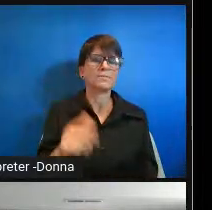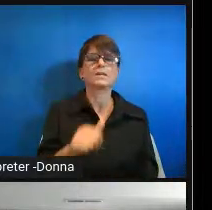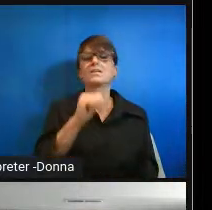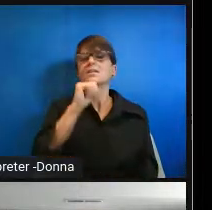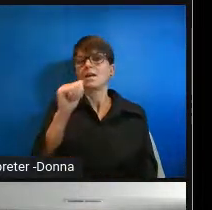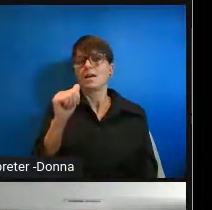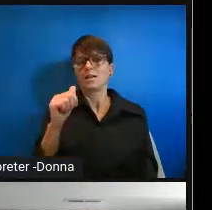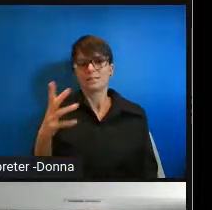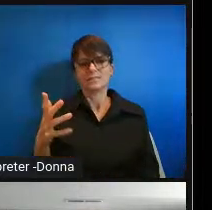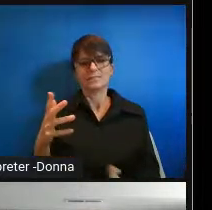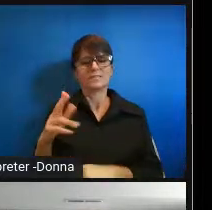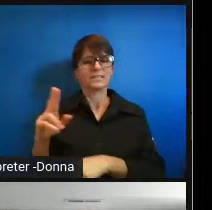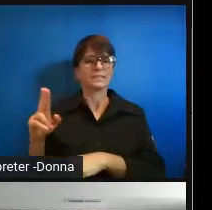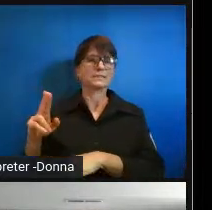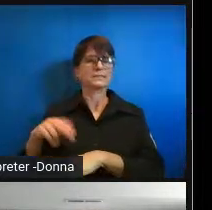Went to differentiate